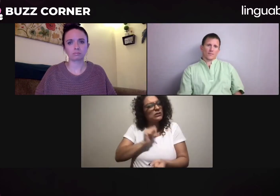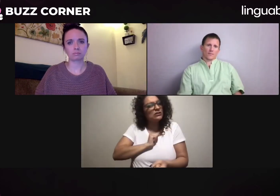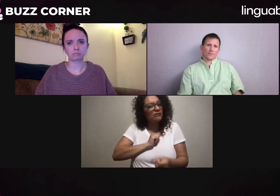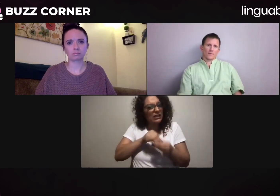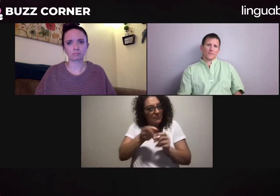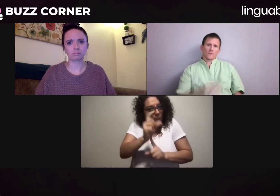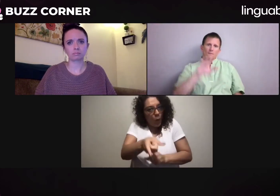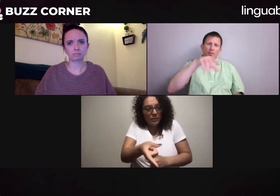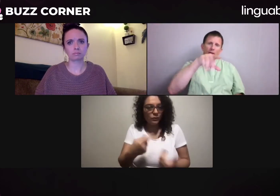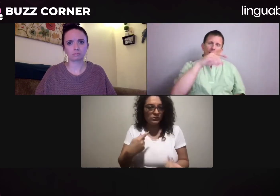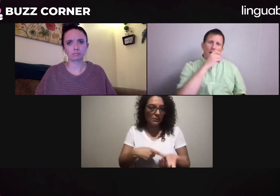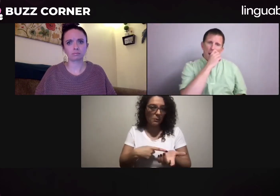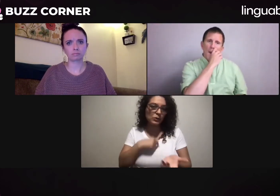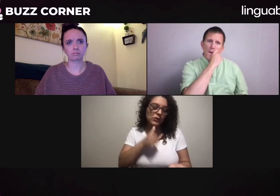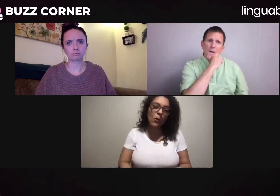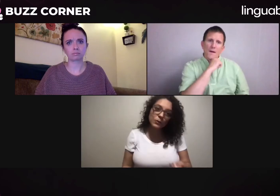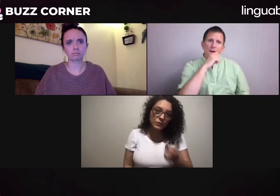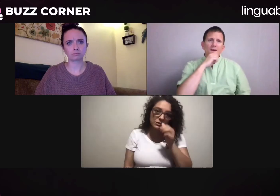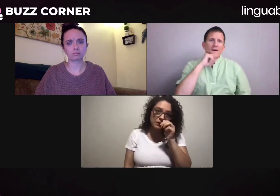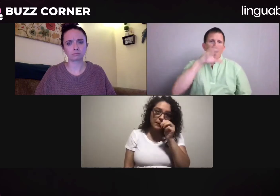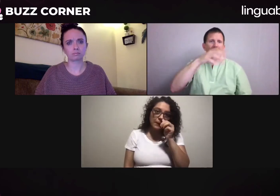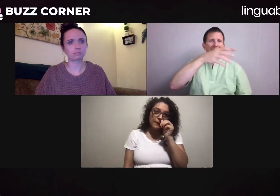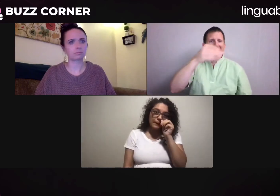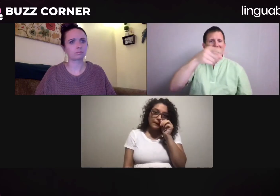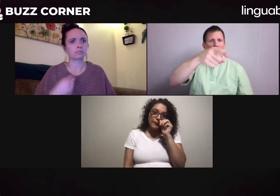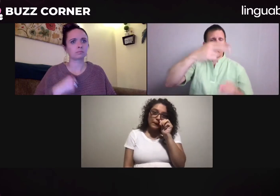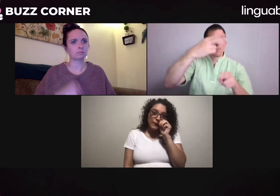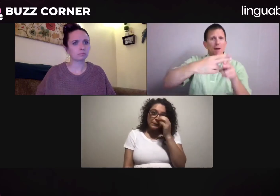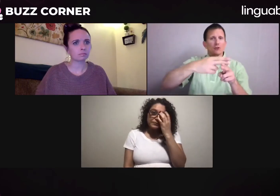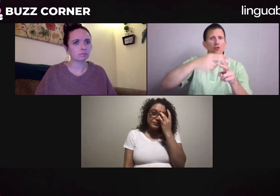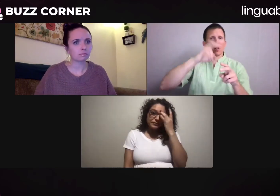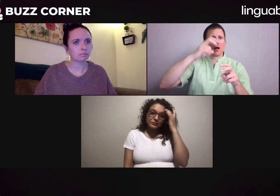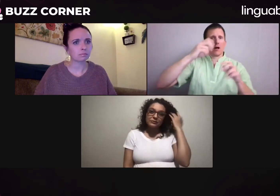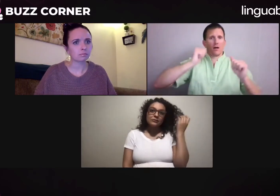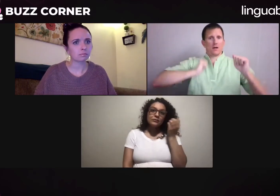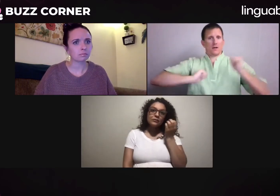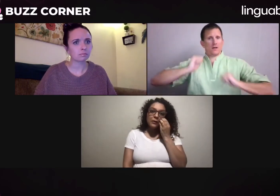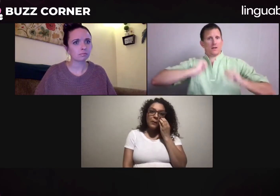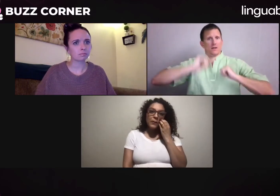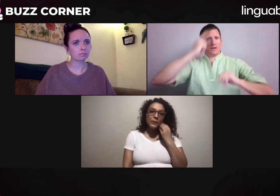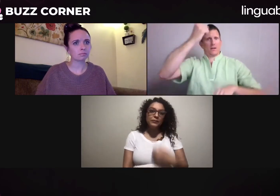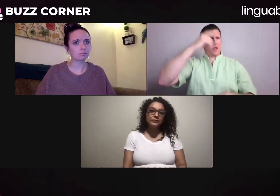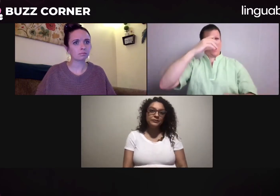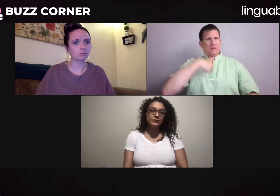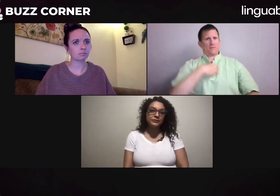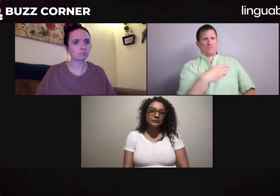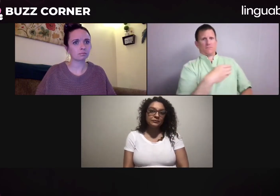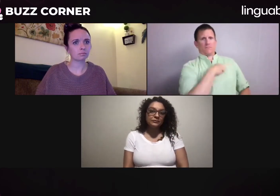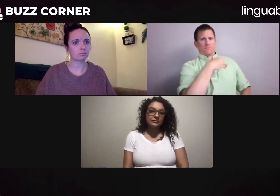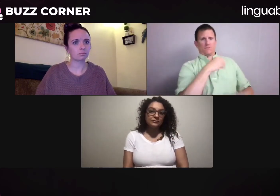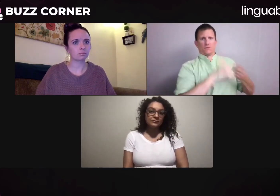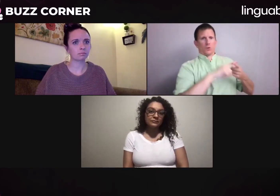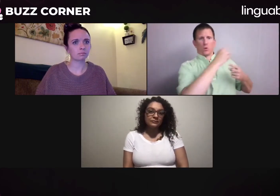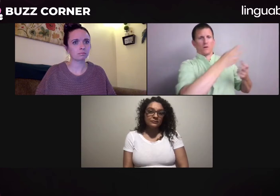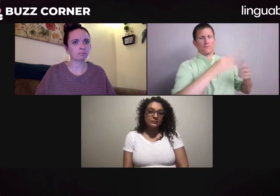But in that moment, you don't have that ability to make those decisions and you mentioned like what you can do,